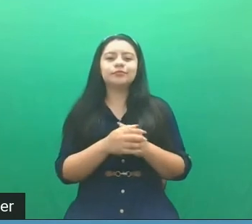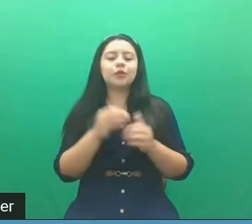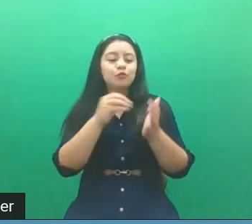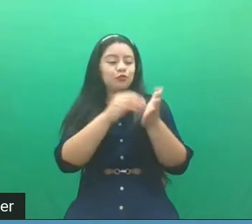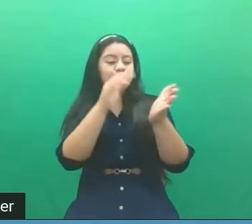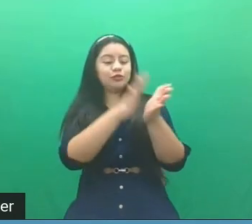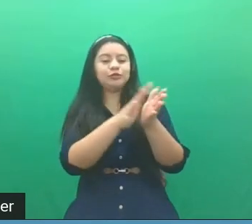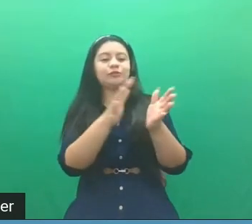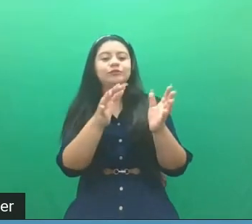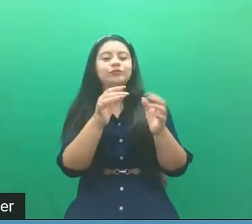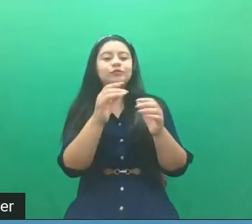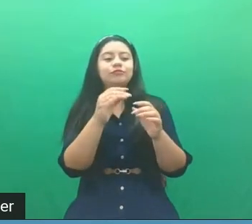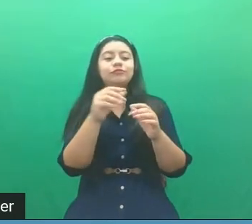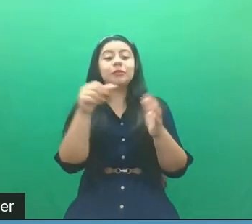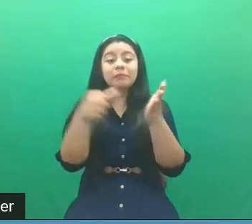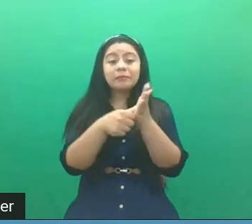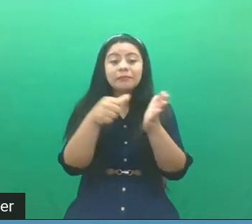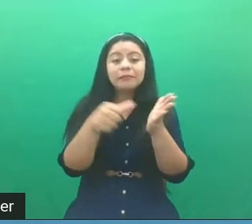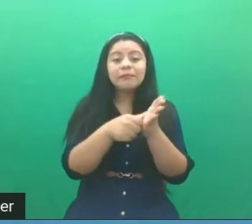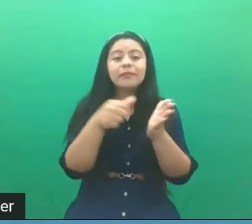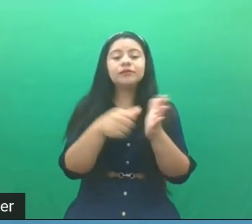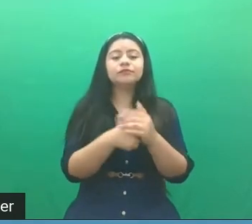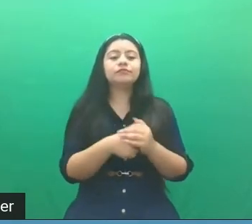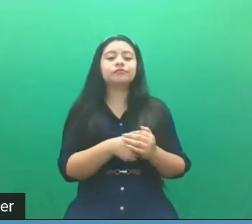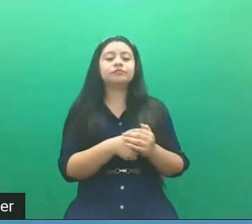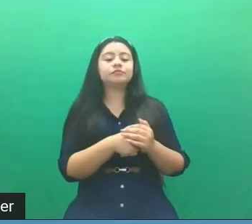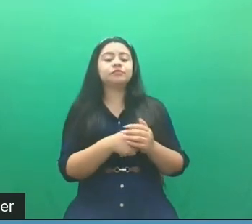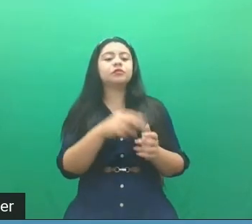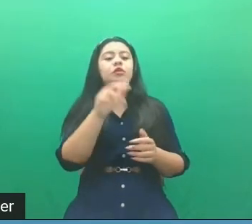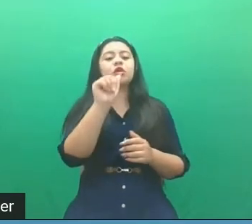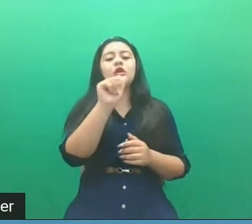there on the page. You could have the shorter description in the alt text and then the longer